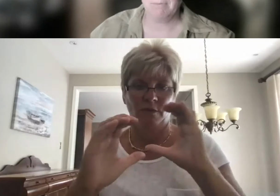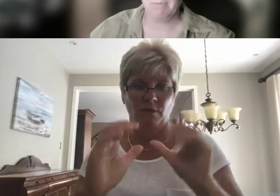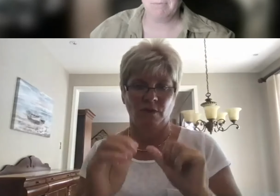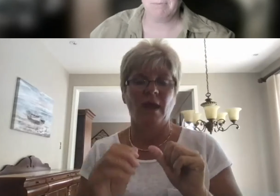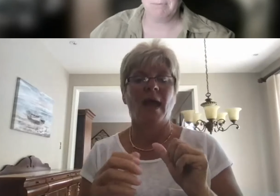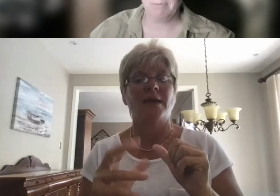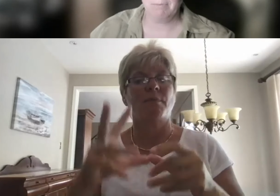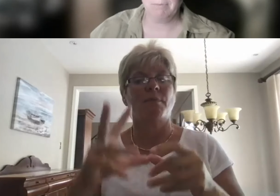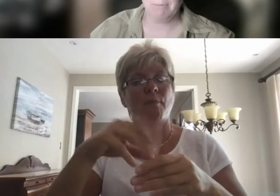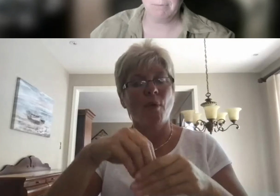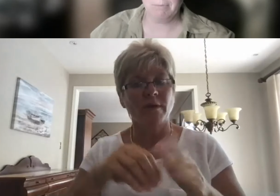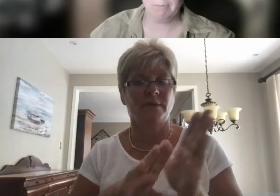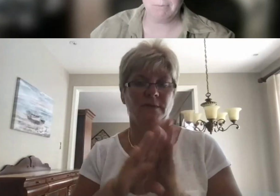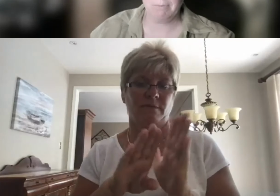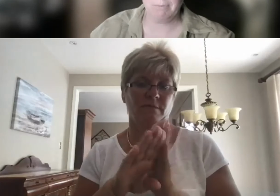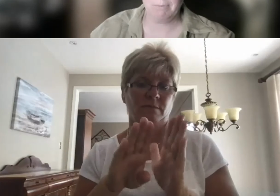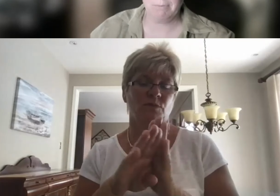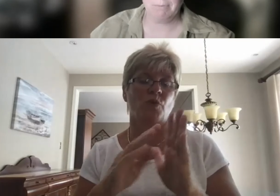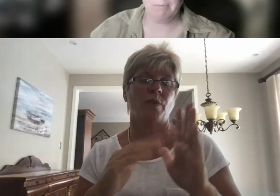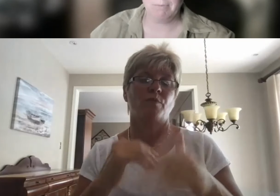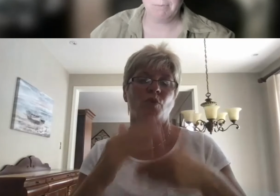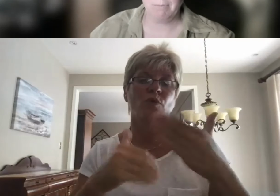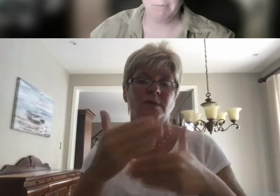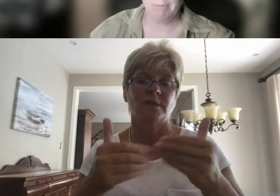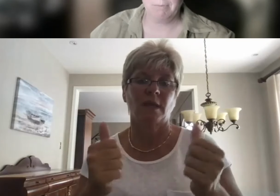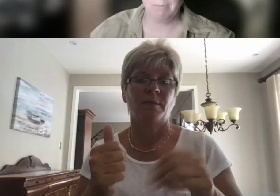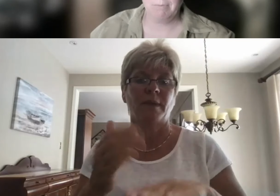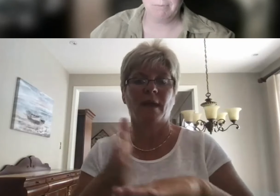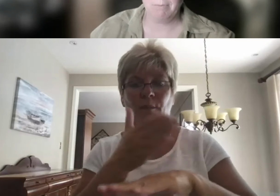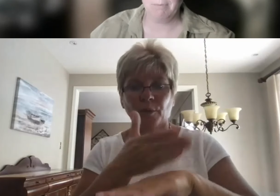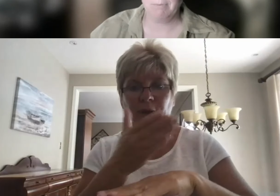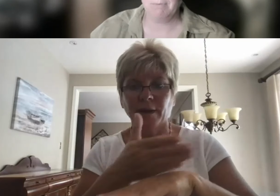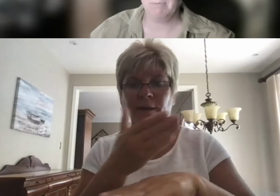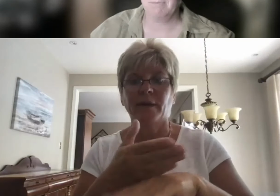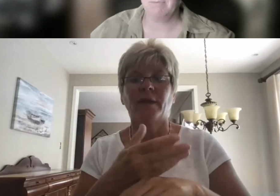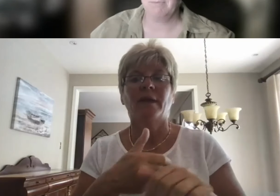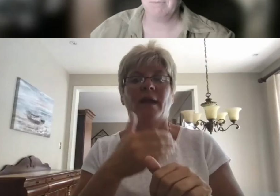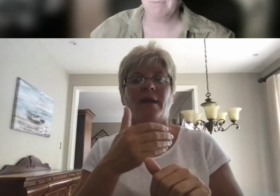this process can be upgraded every single cycle?